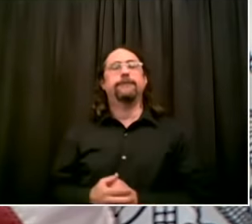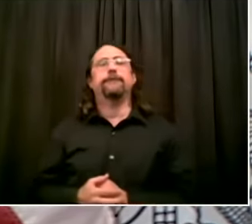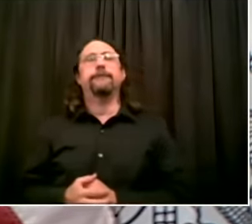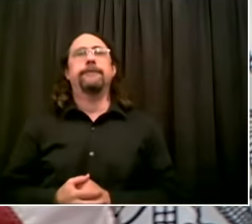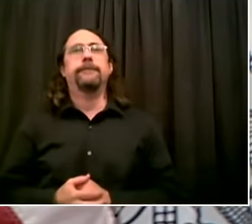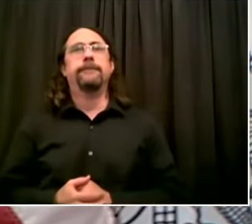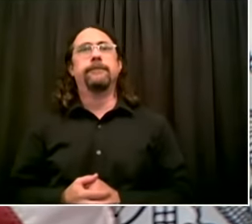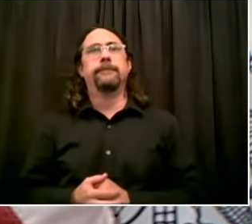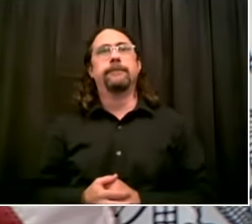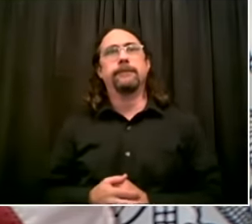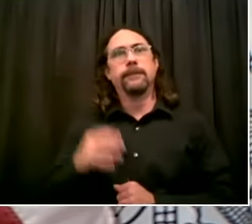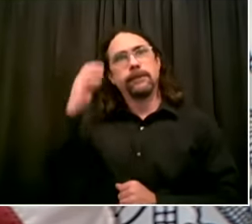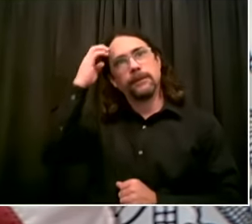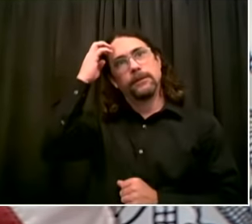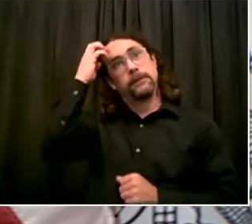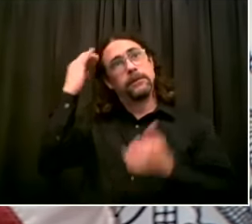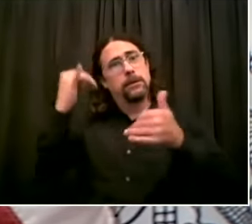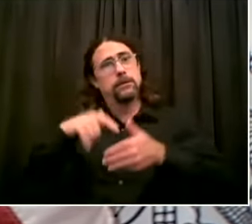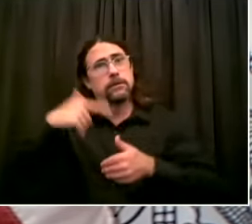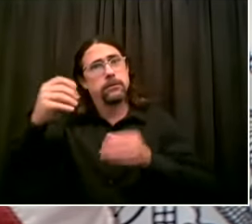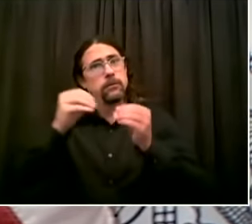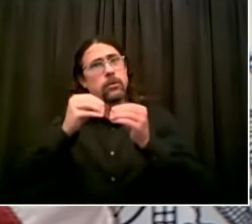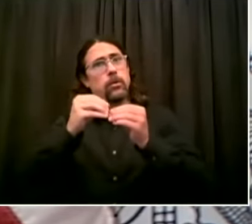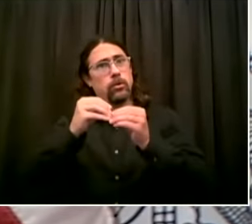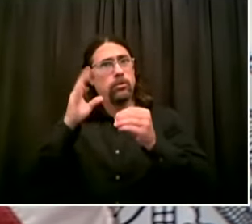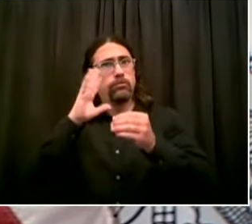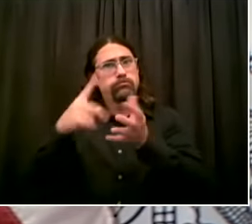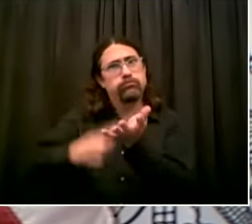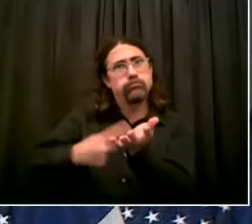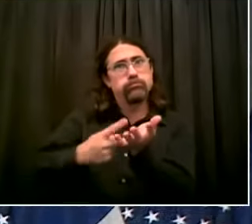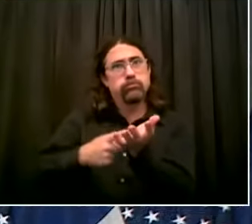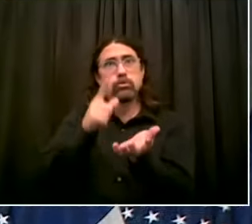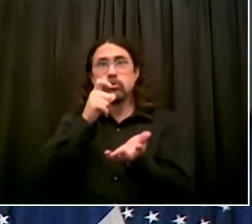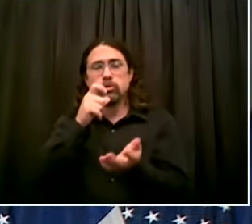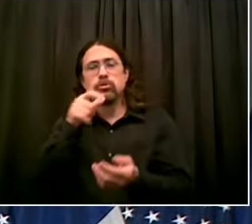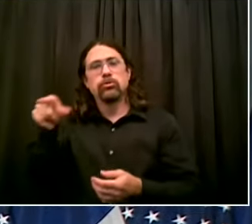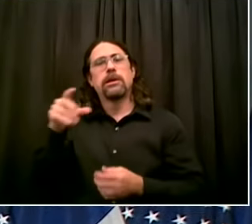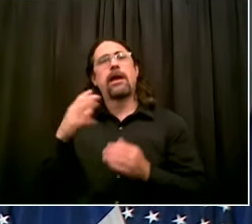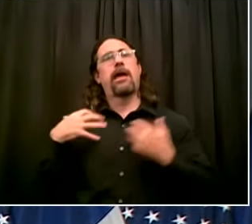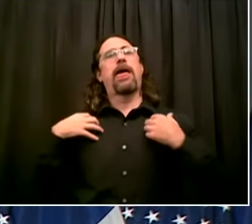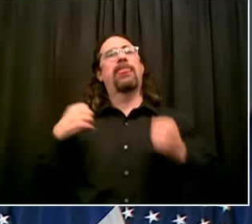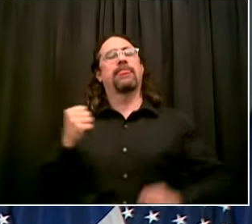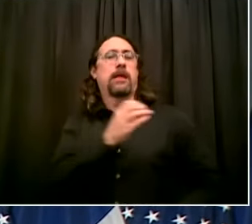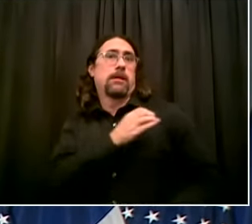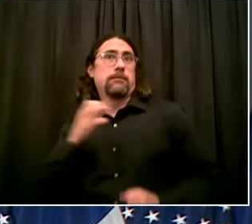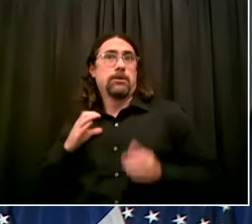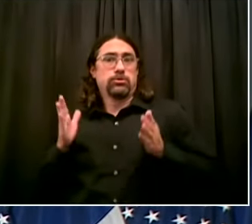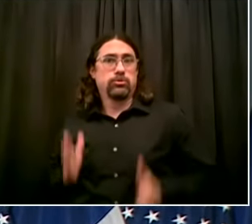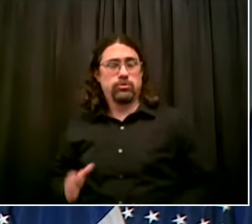WE ARE USING EVERY TOOL AND WE ARE OPEN TO SUGGESTIONS OF